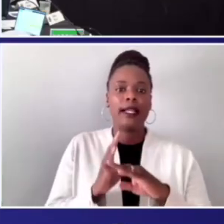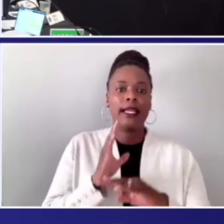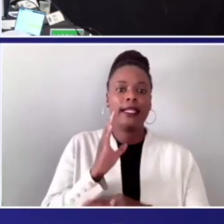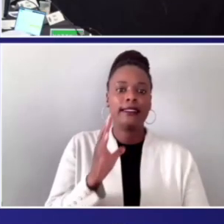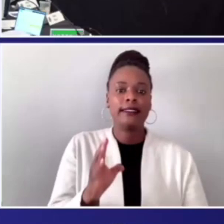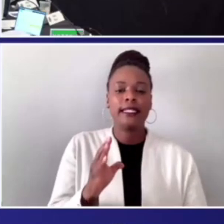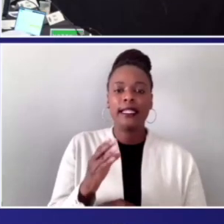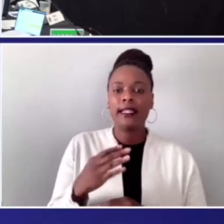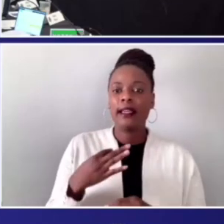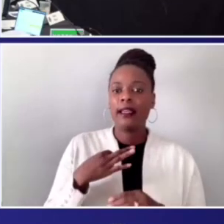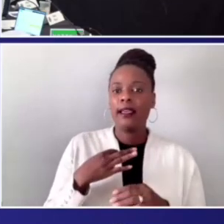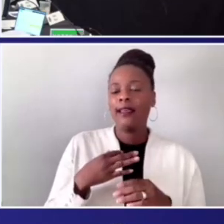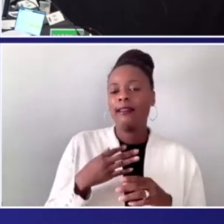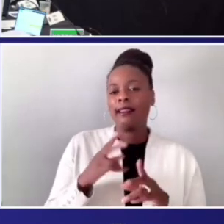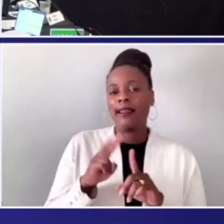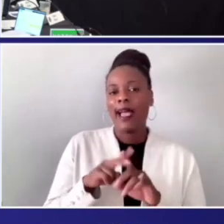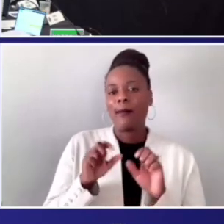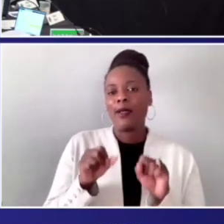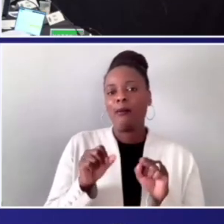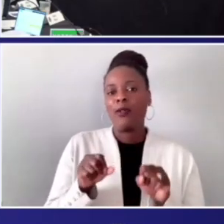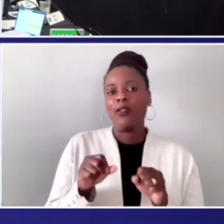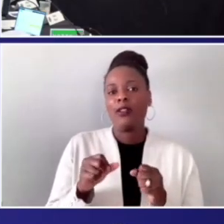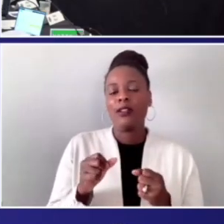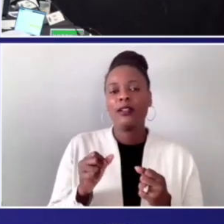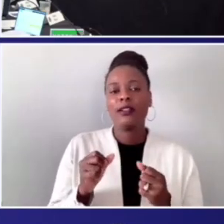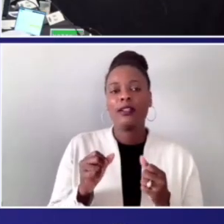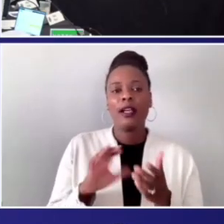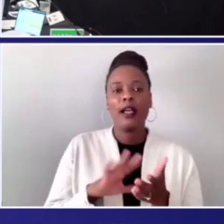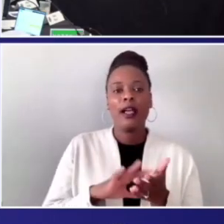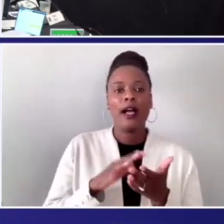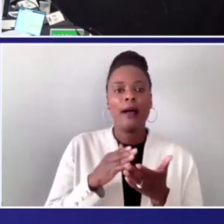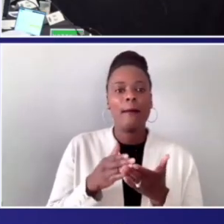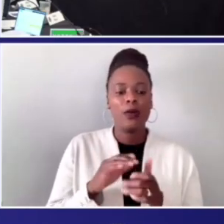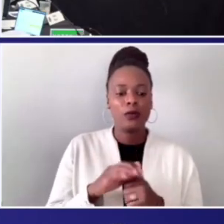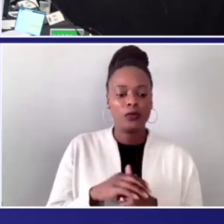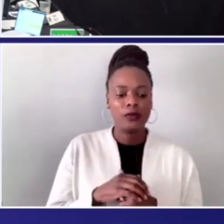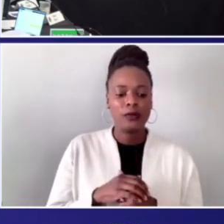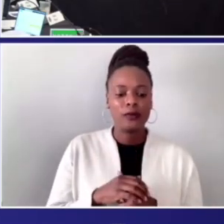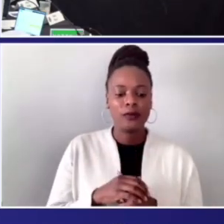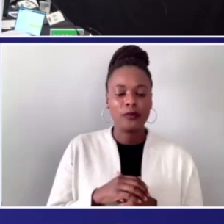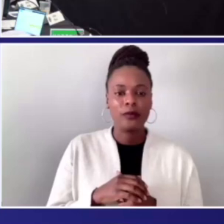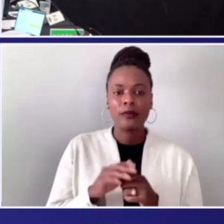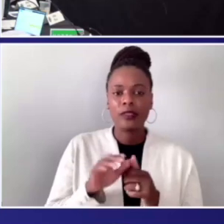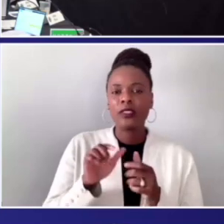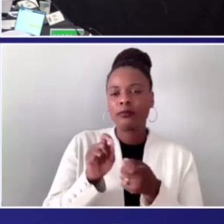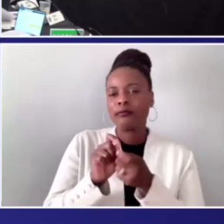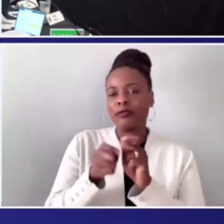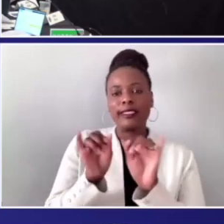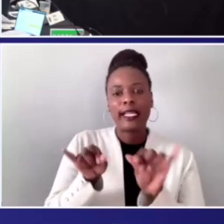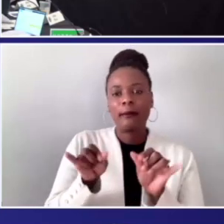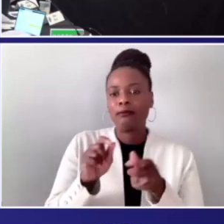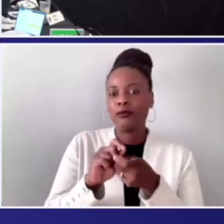So here we have another applicable amount change. And then we say for the year the